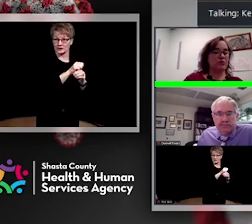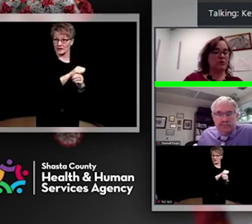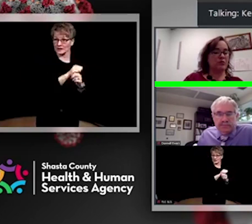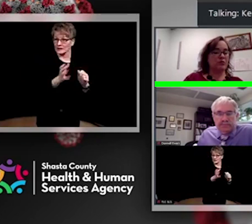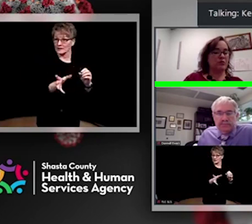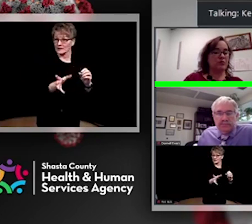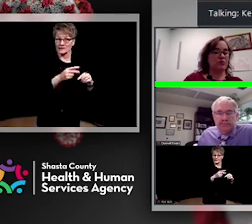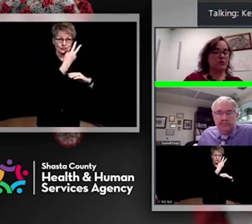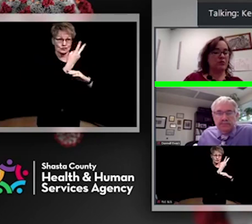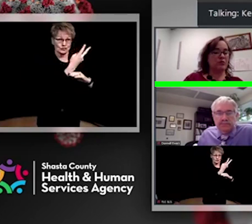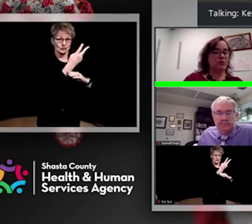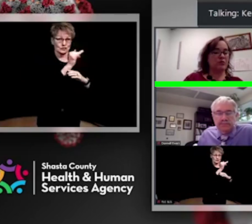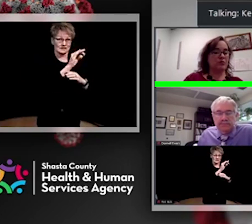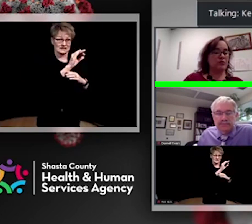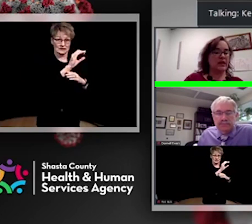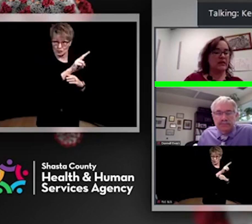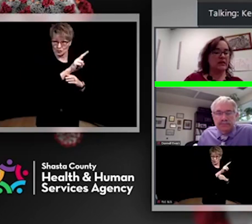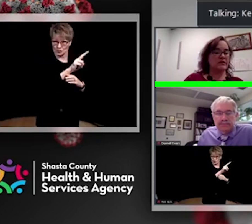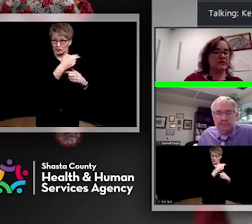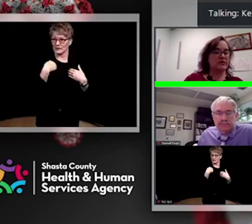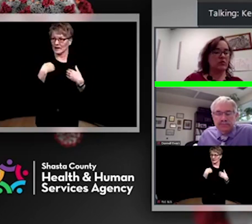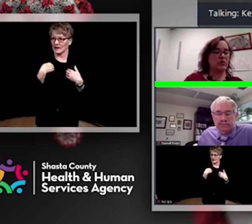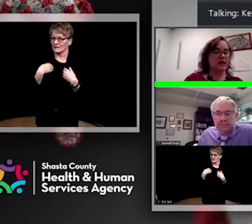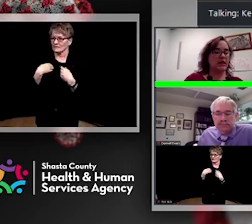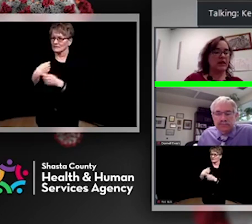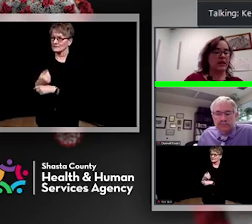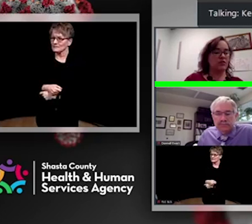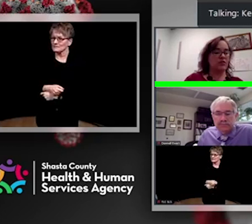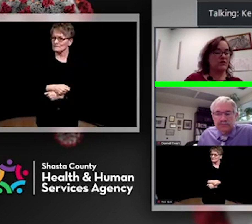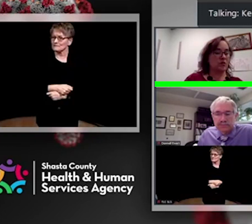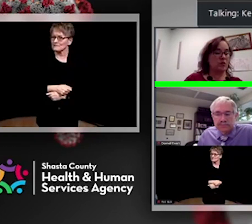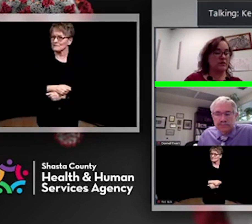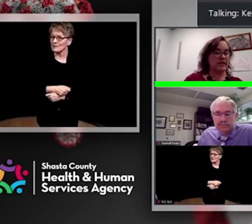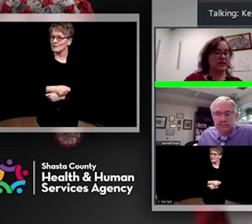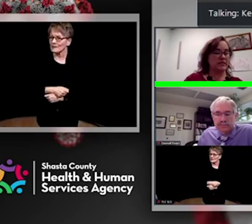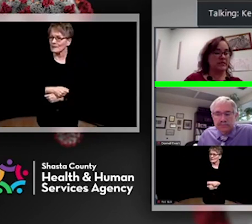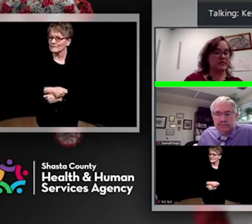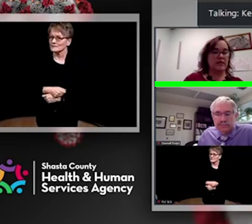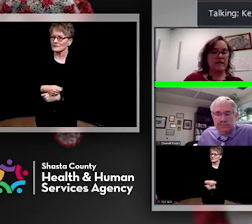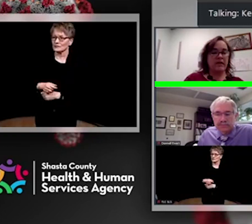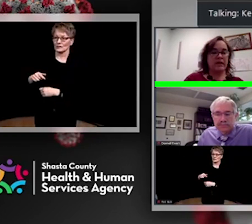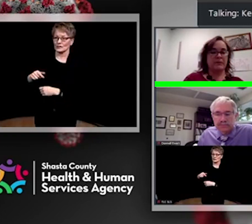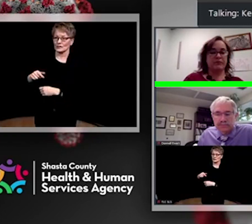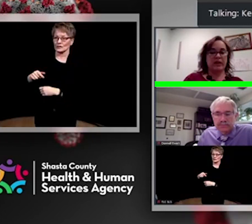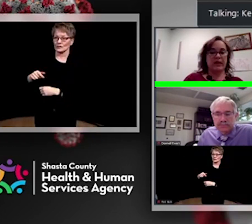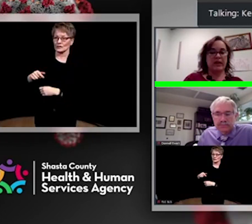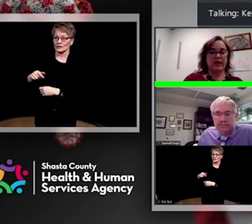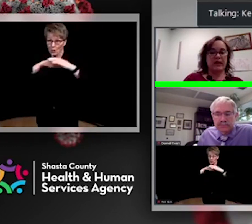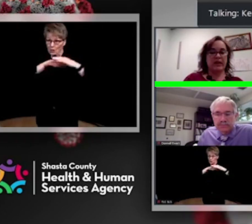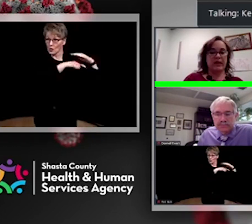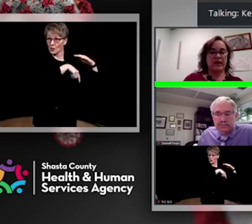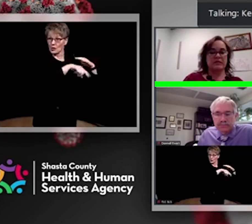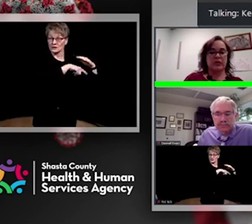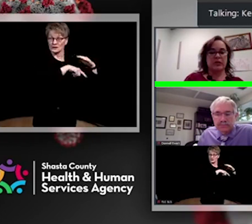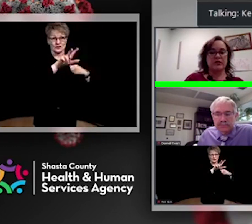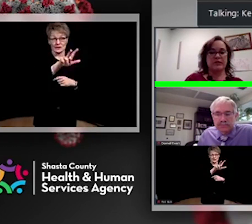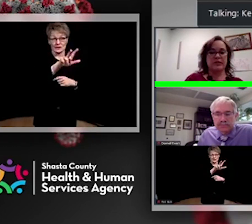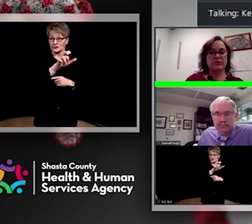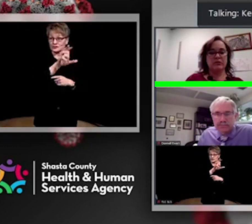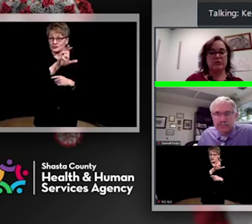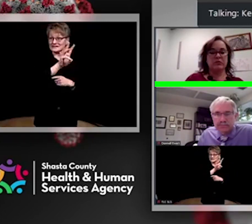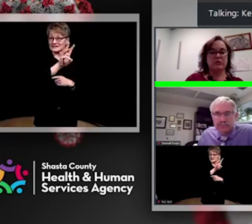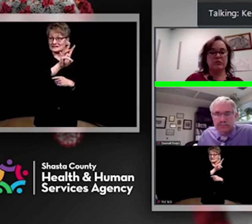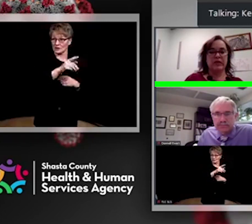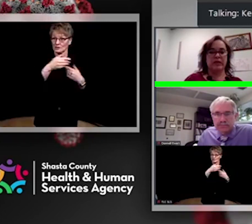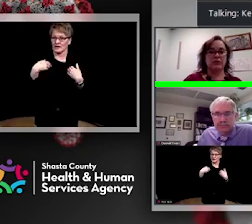another 361 on quarantine, and we have had 34 deaths. As is customary on Tuesdays,